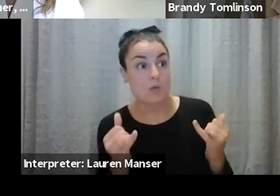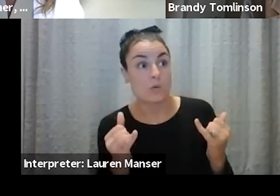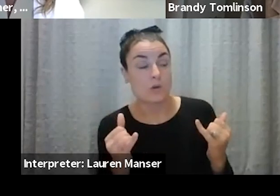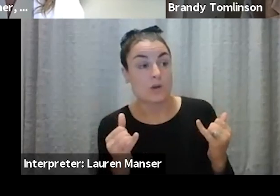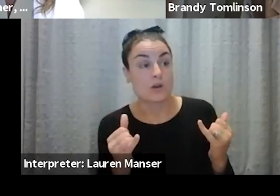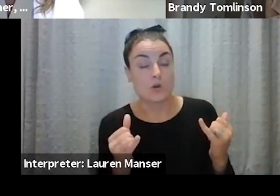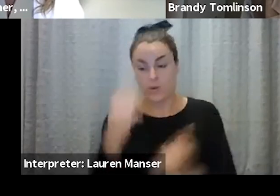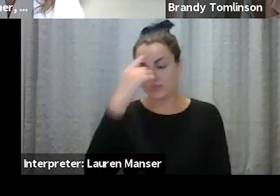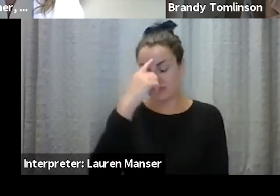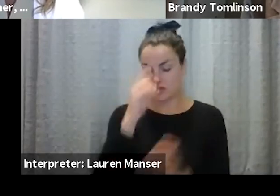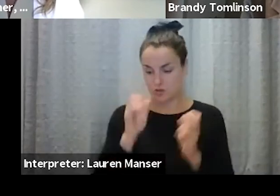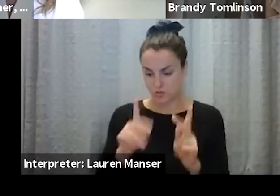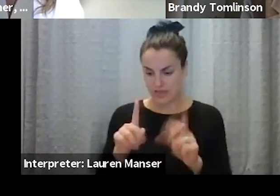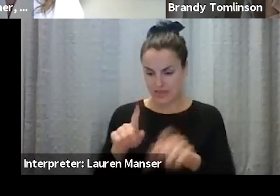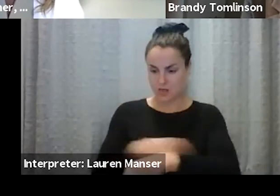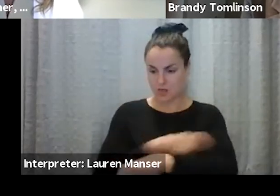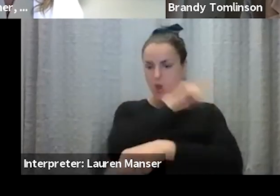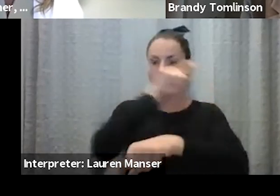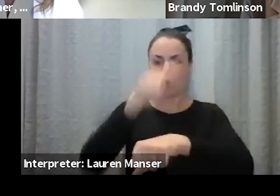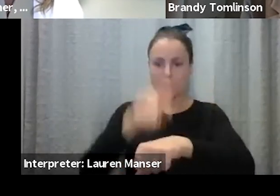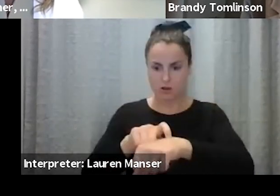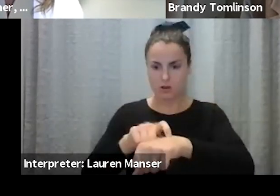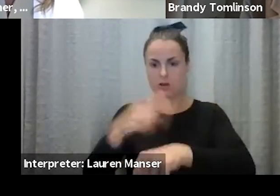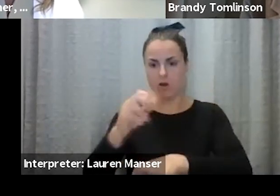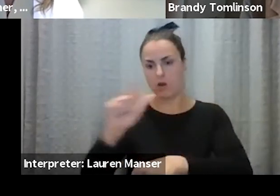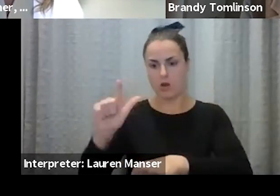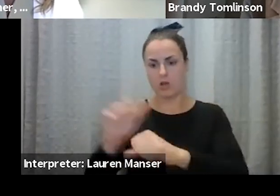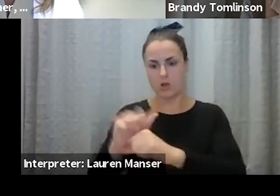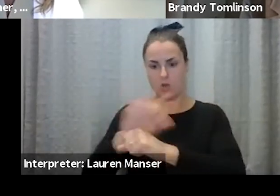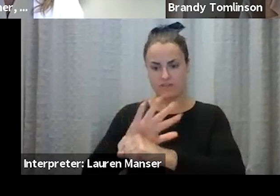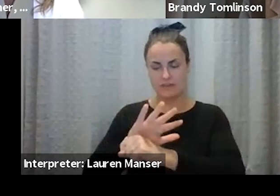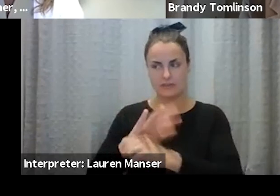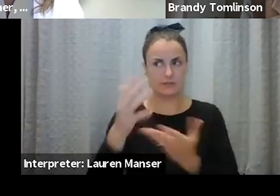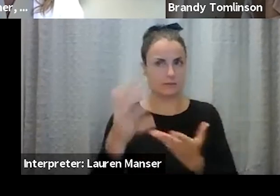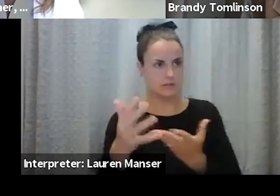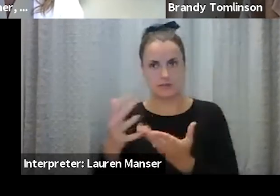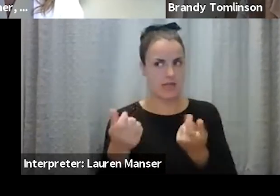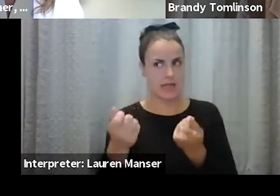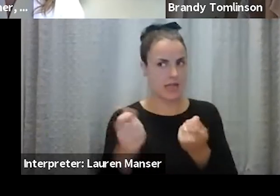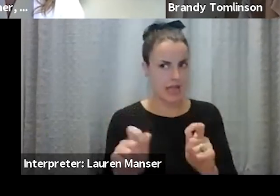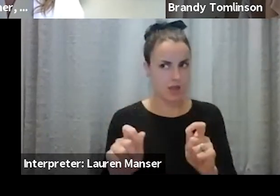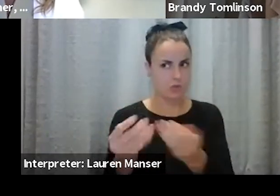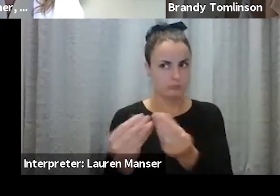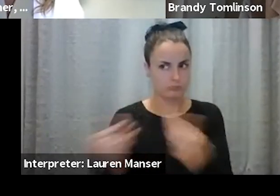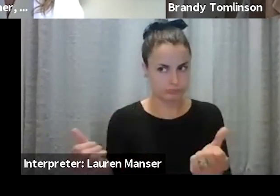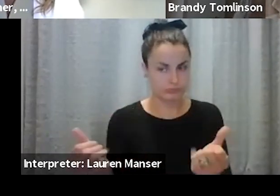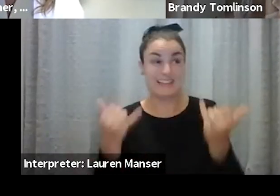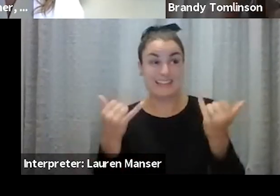because now it has to be treated by employers, educators, city officials,